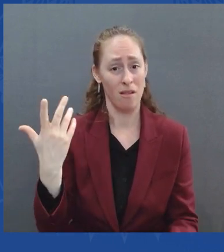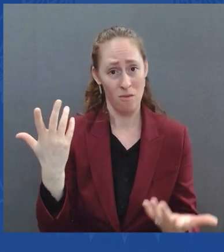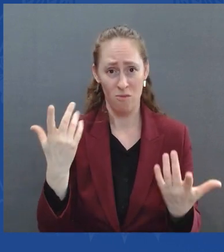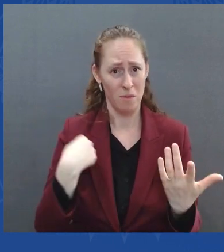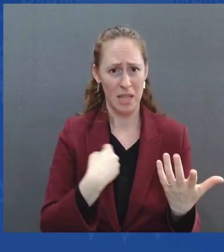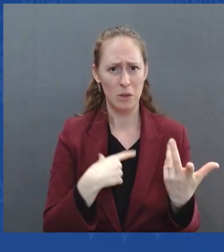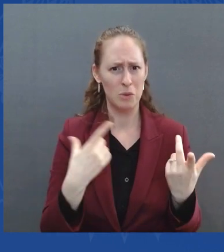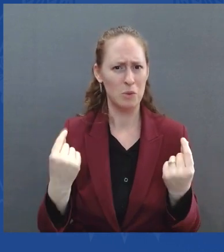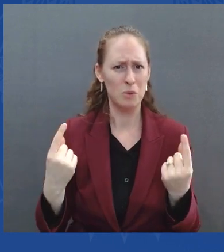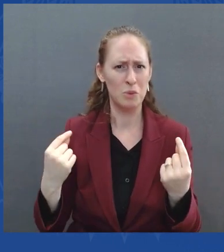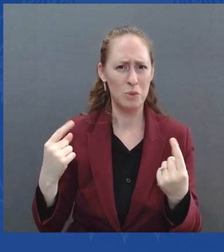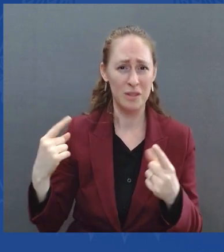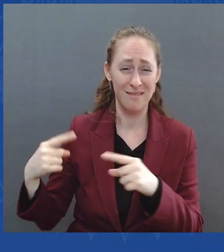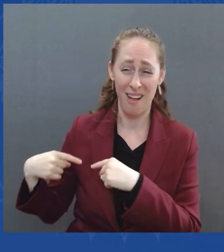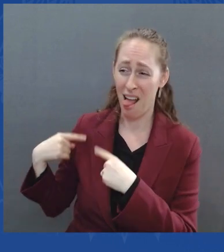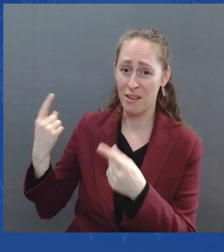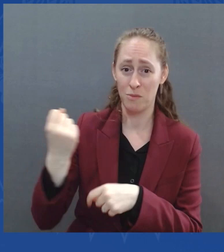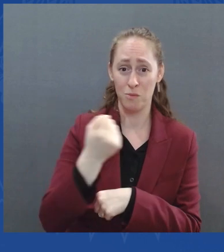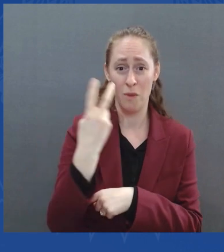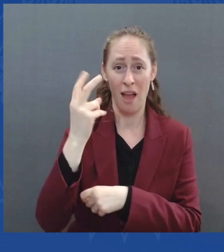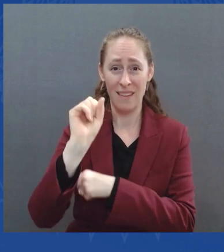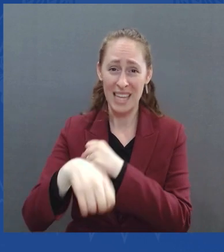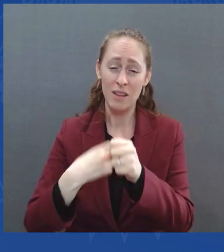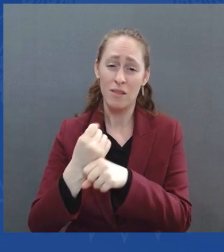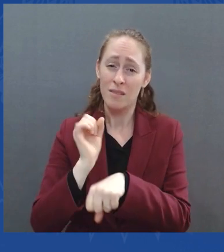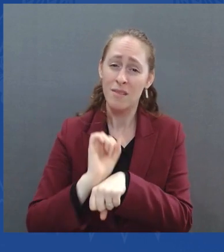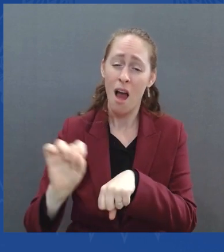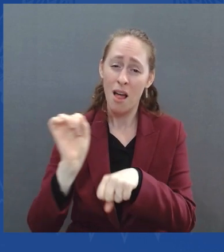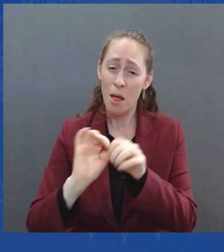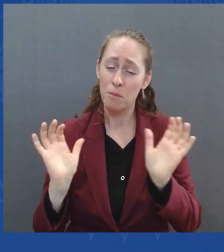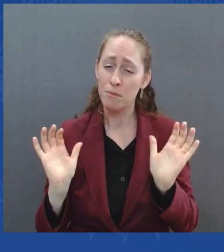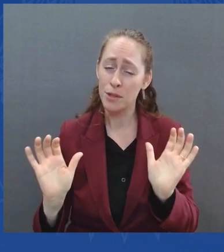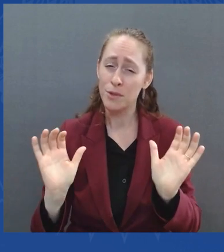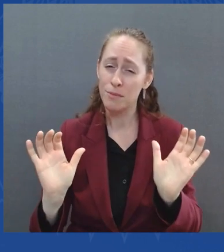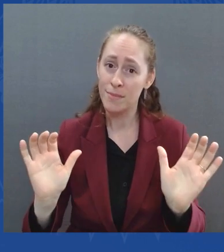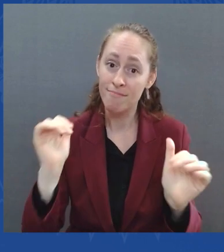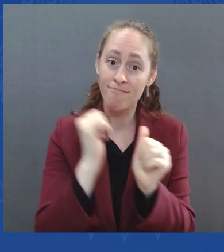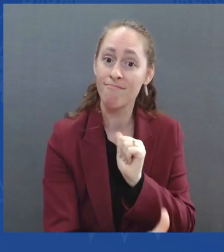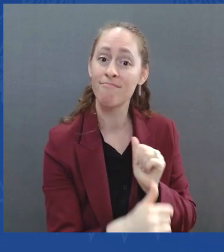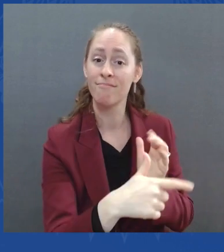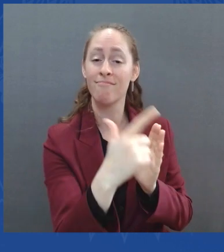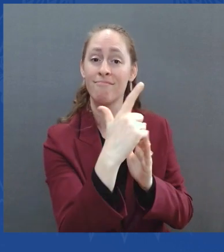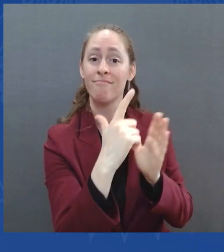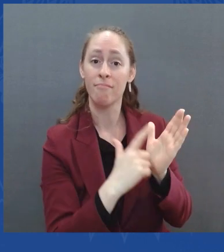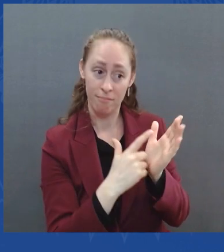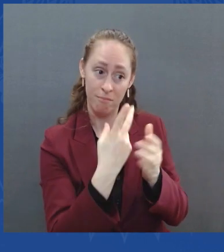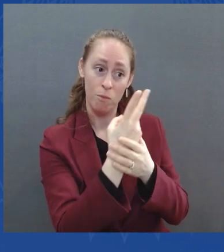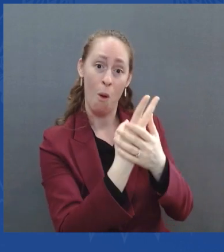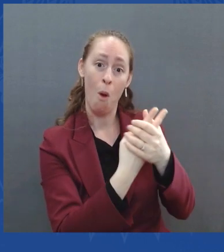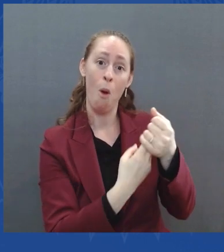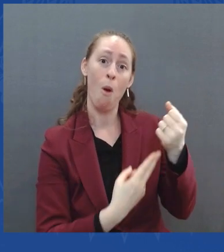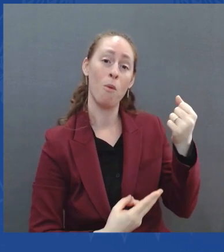that brings us together today. This legislation will help position the United States Postal Service